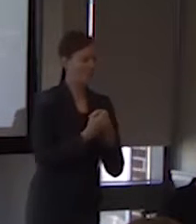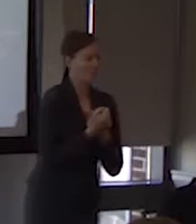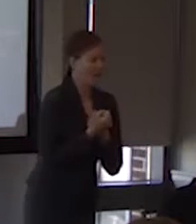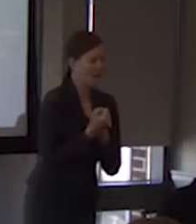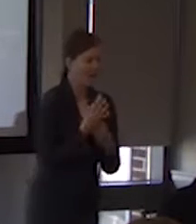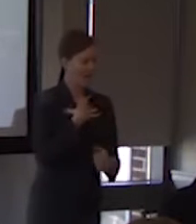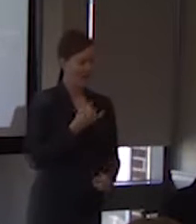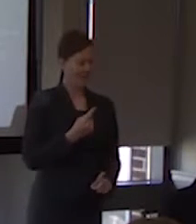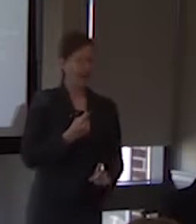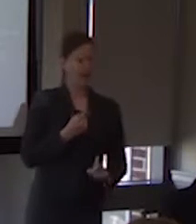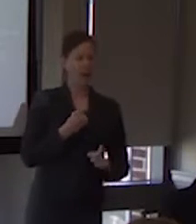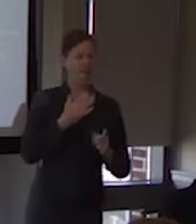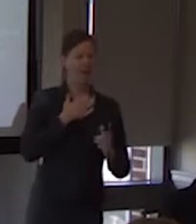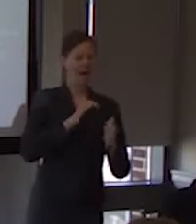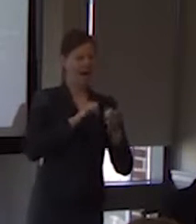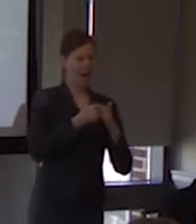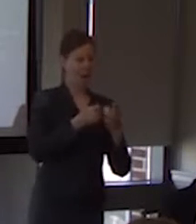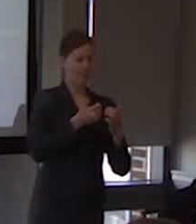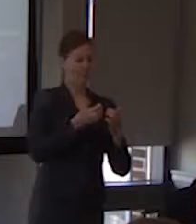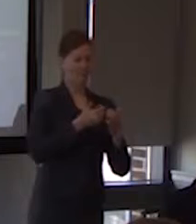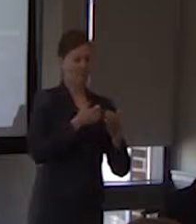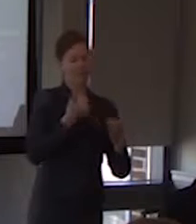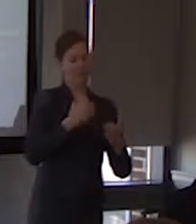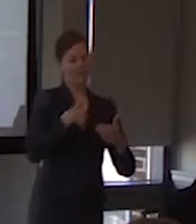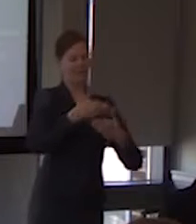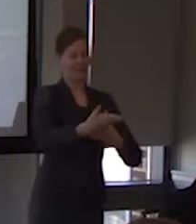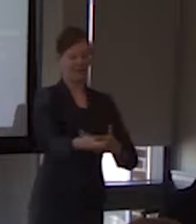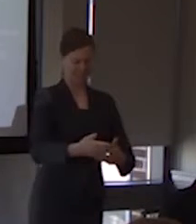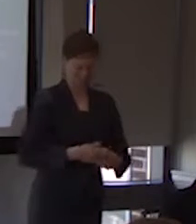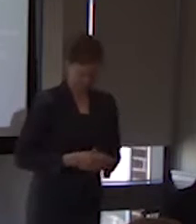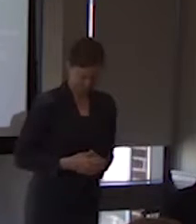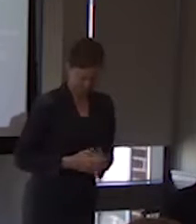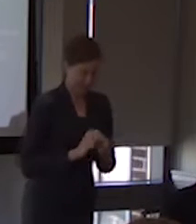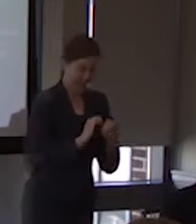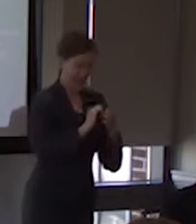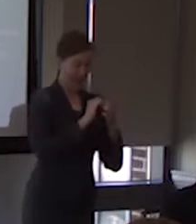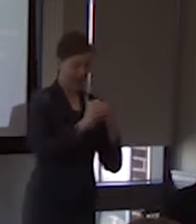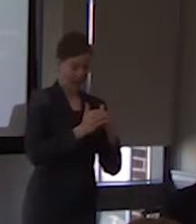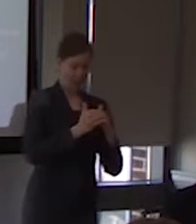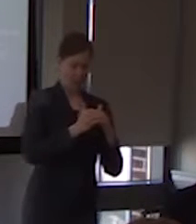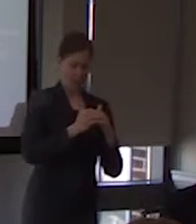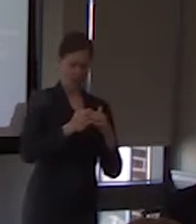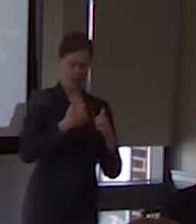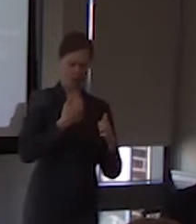So, here's my "how" before we move on to the bigger picture. How am I enabled in our disabled world?